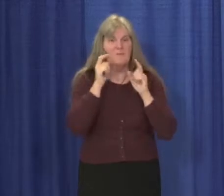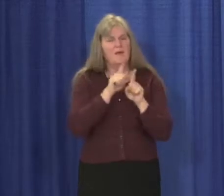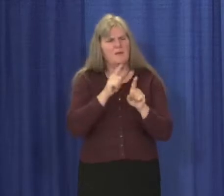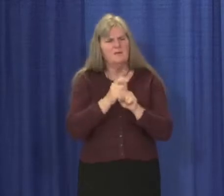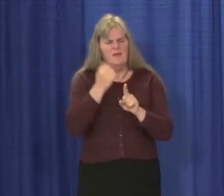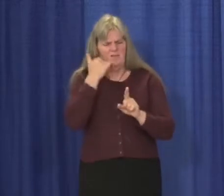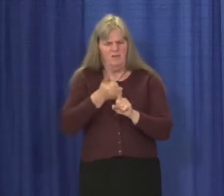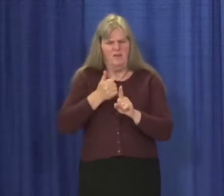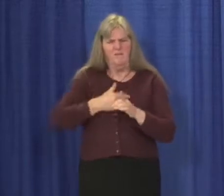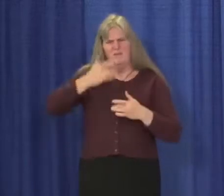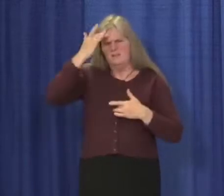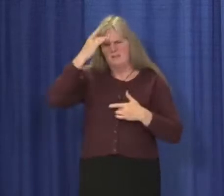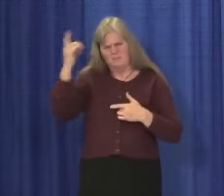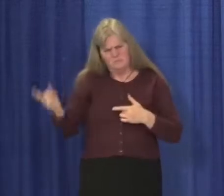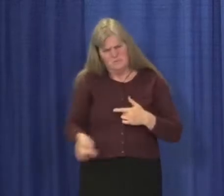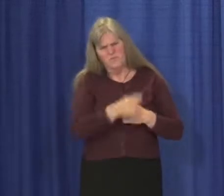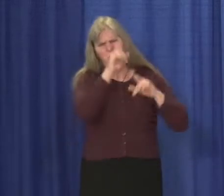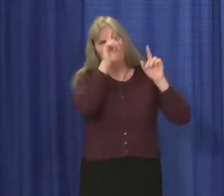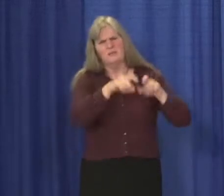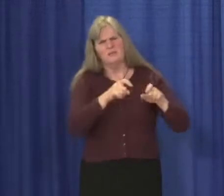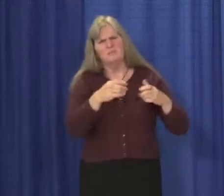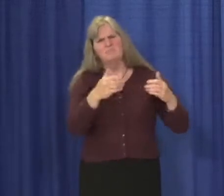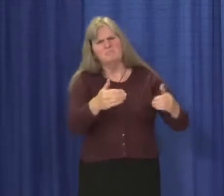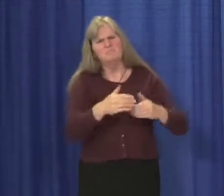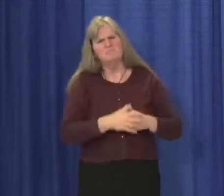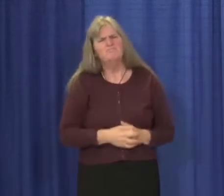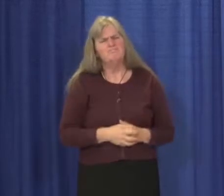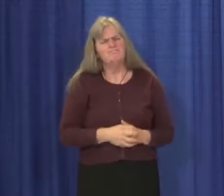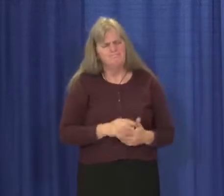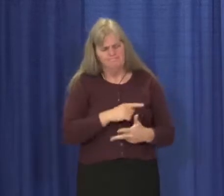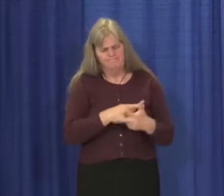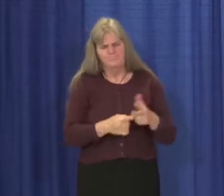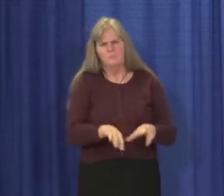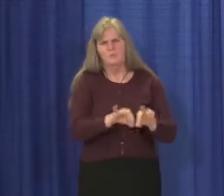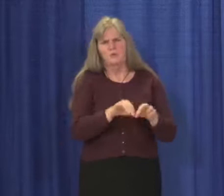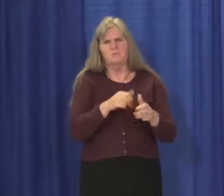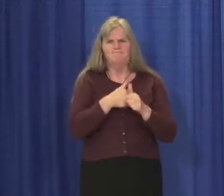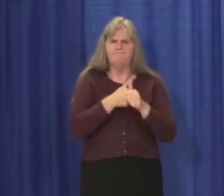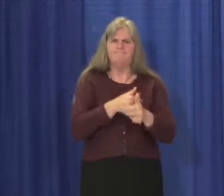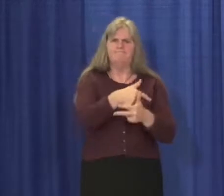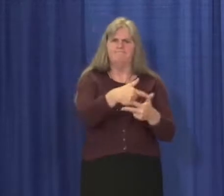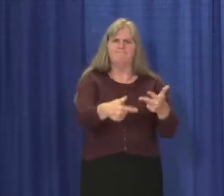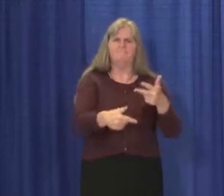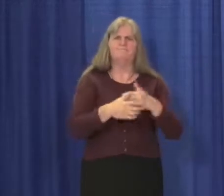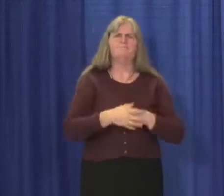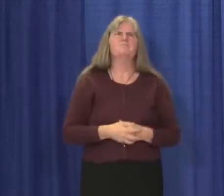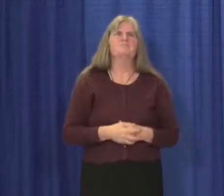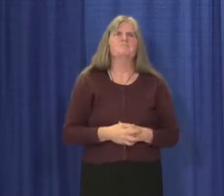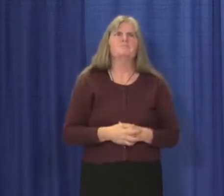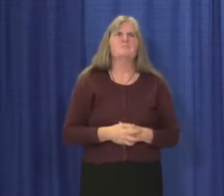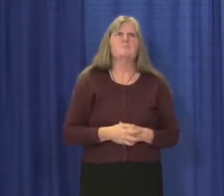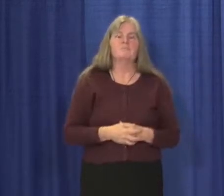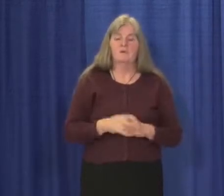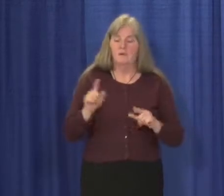isolating and getting tested. Since I was here last week I'm